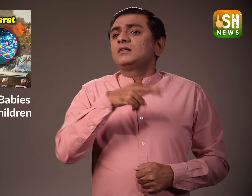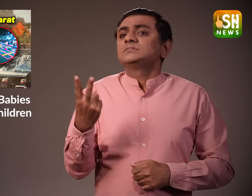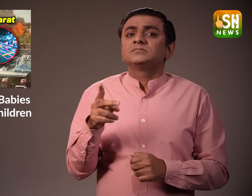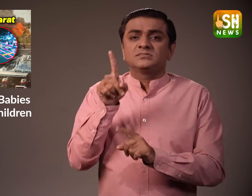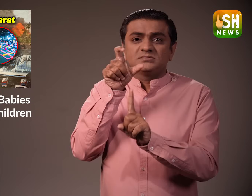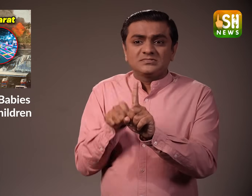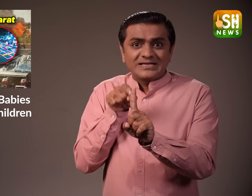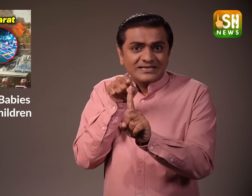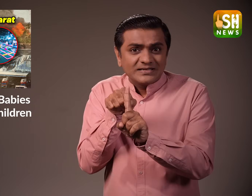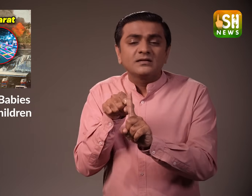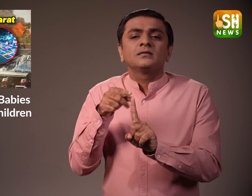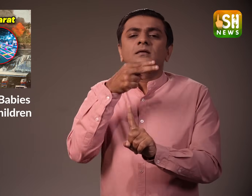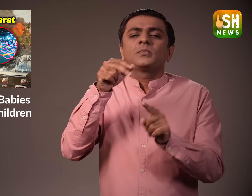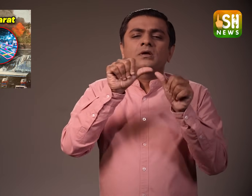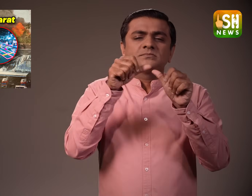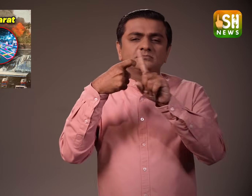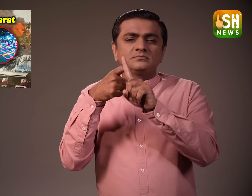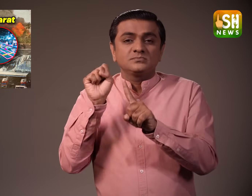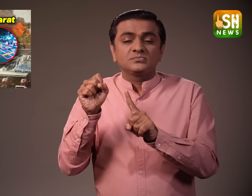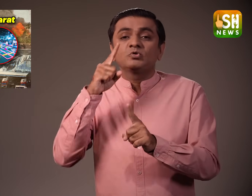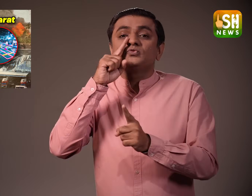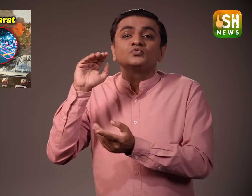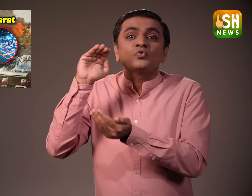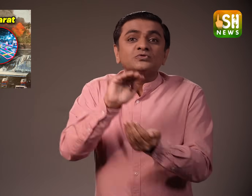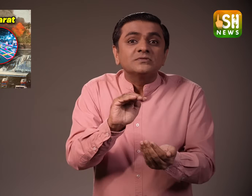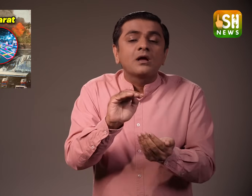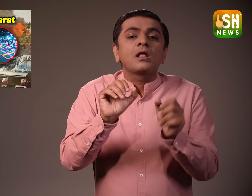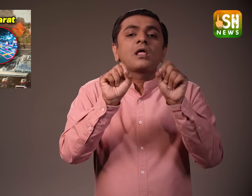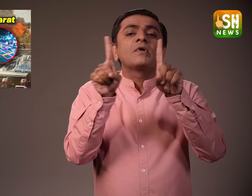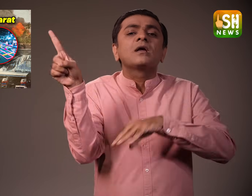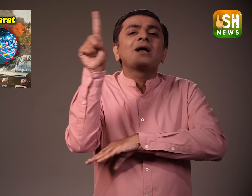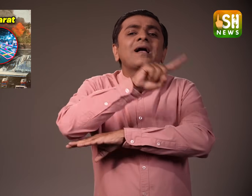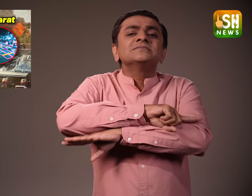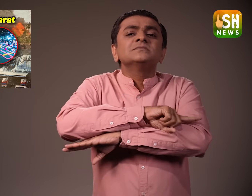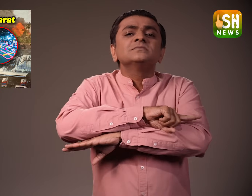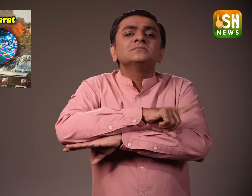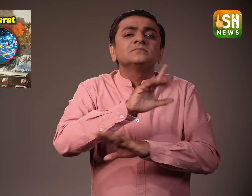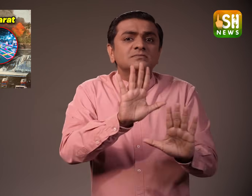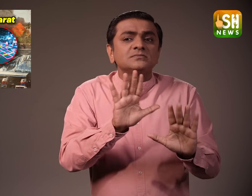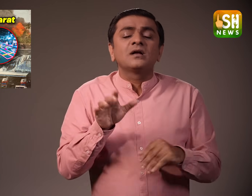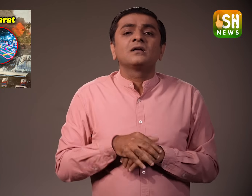Anjar Khan's daughter was only 11-day-old.